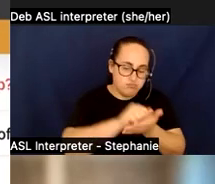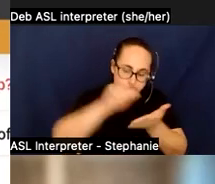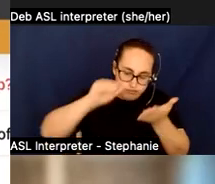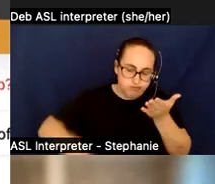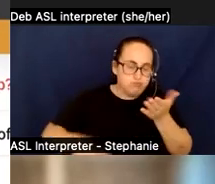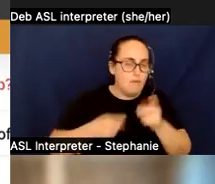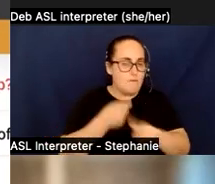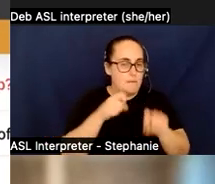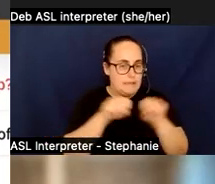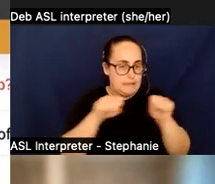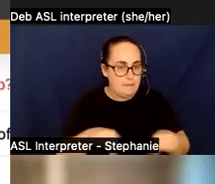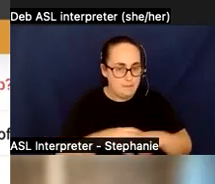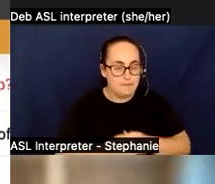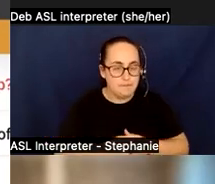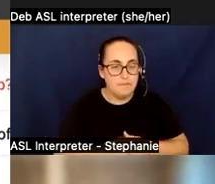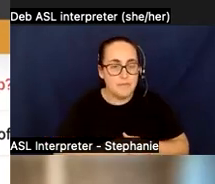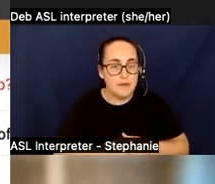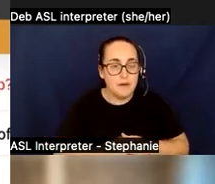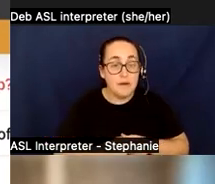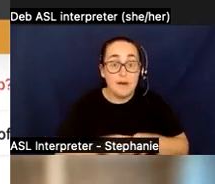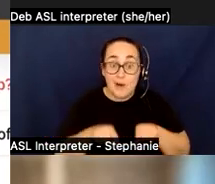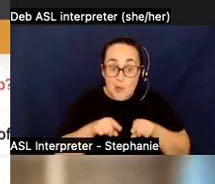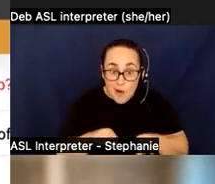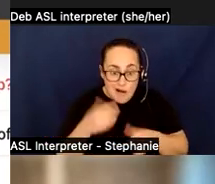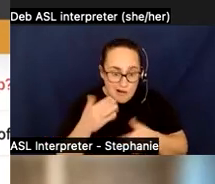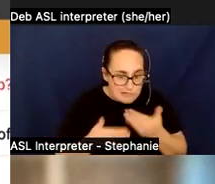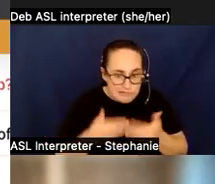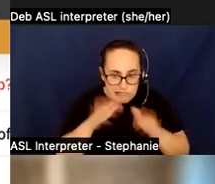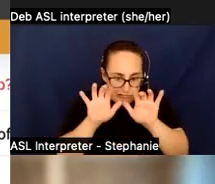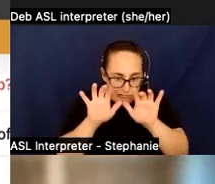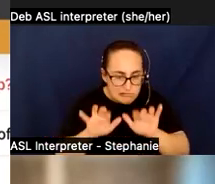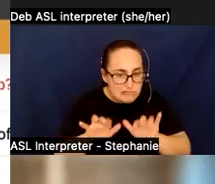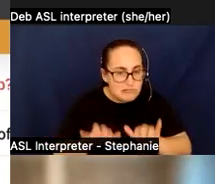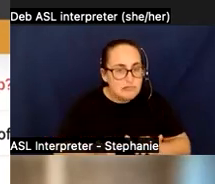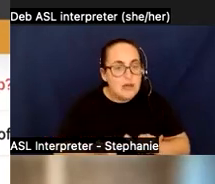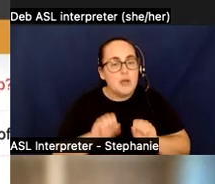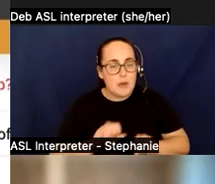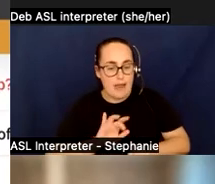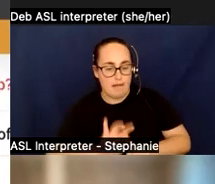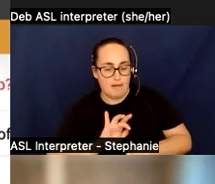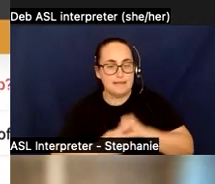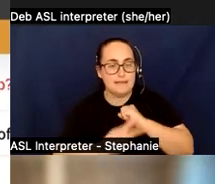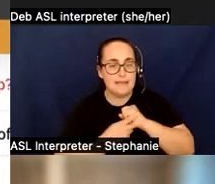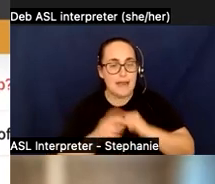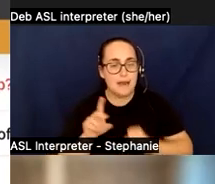While you're working on your application, you can click this Save Draft button while you're working.